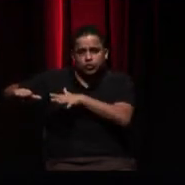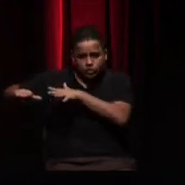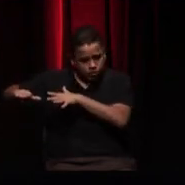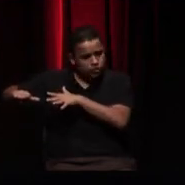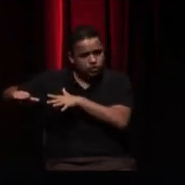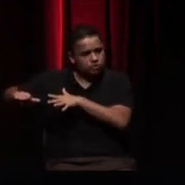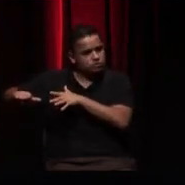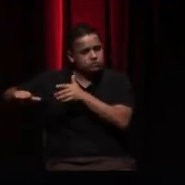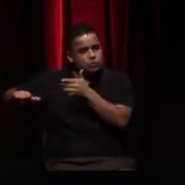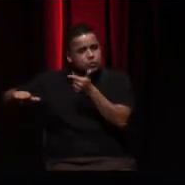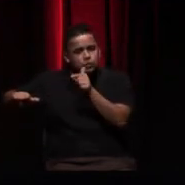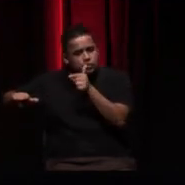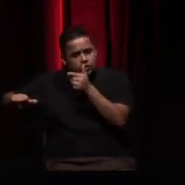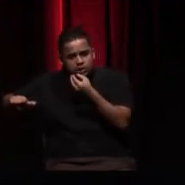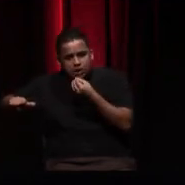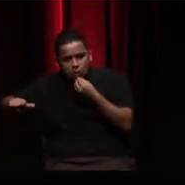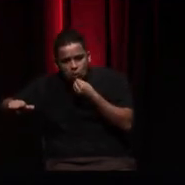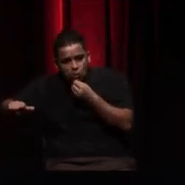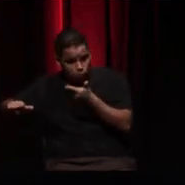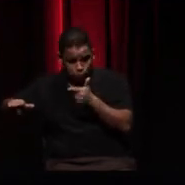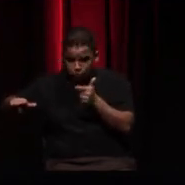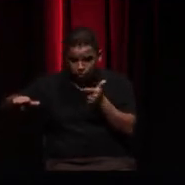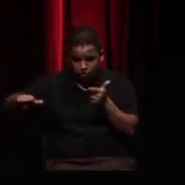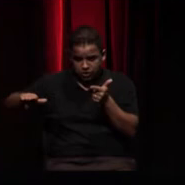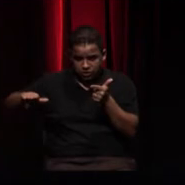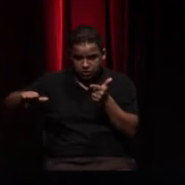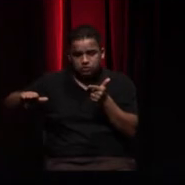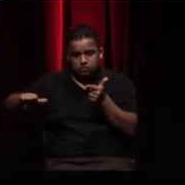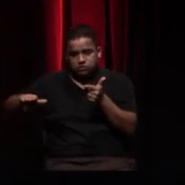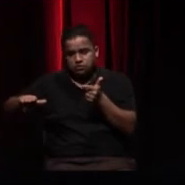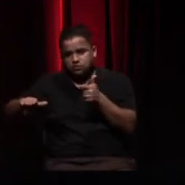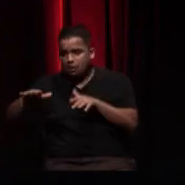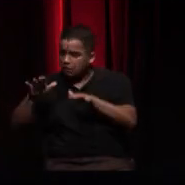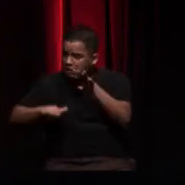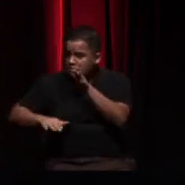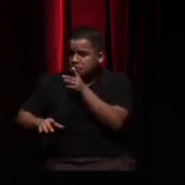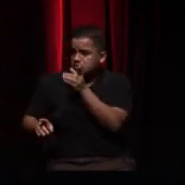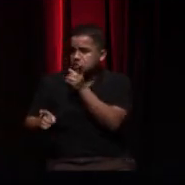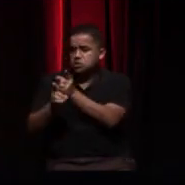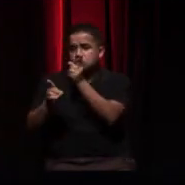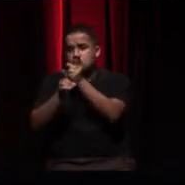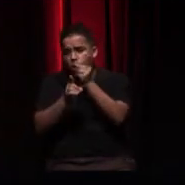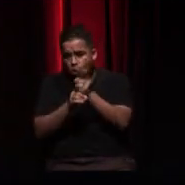didn’t have that opportunity. A few encounters were enough